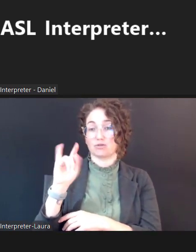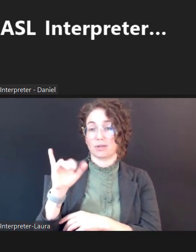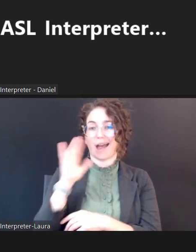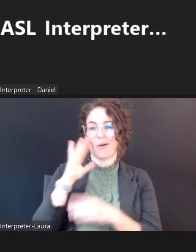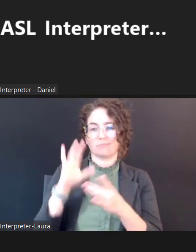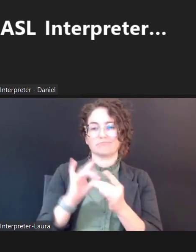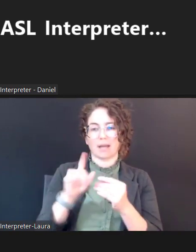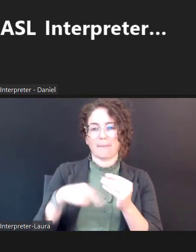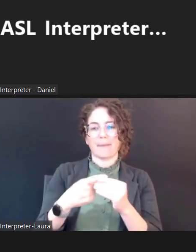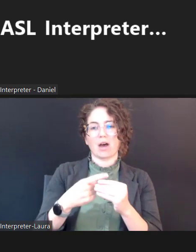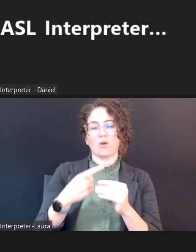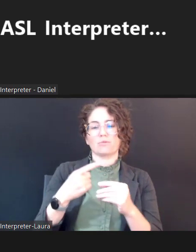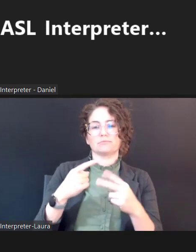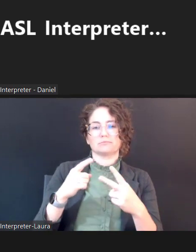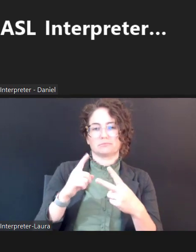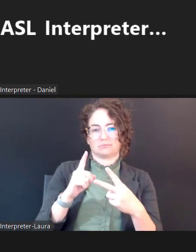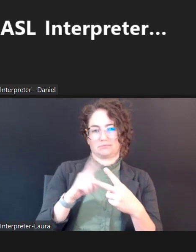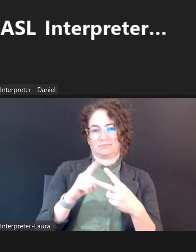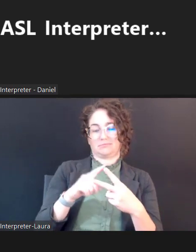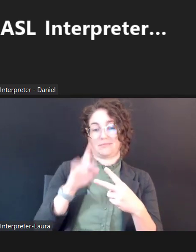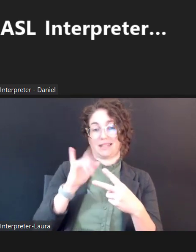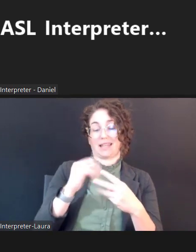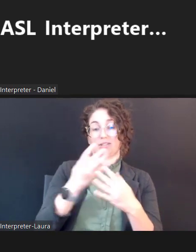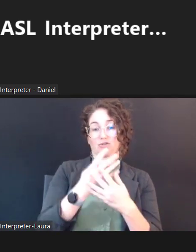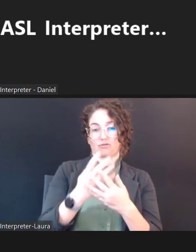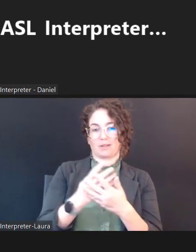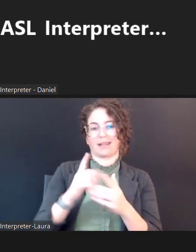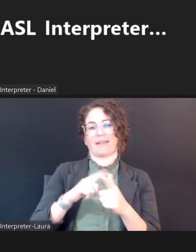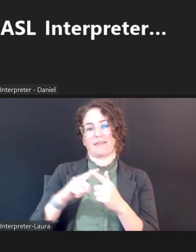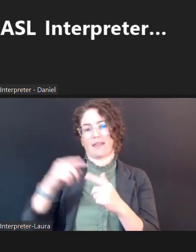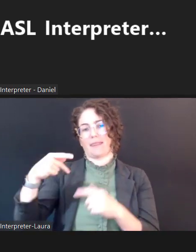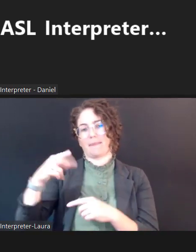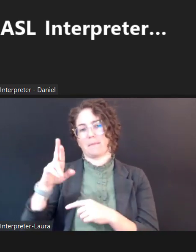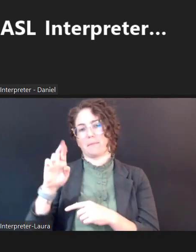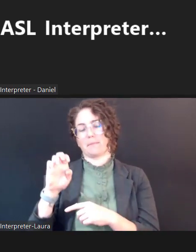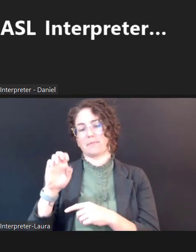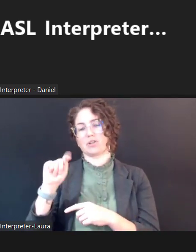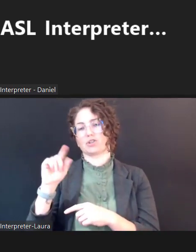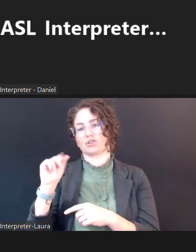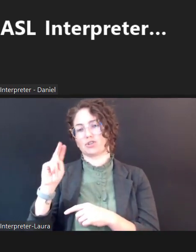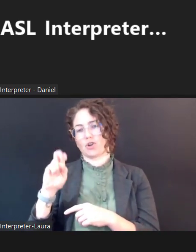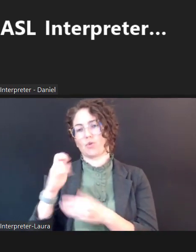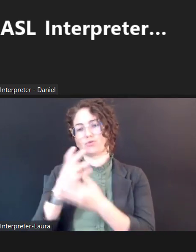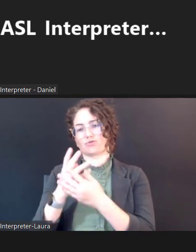process followed by the Pure Tone Audiometry screening process.